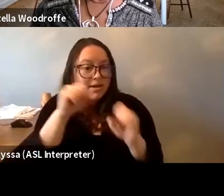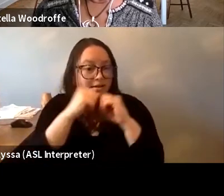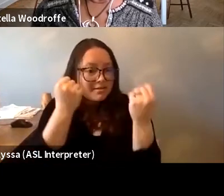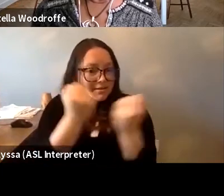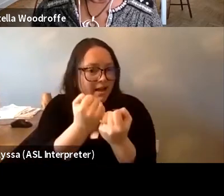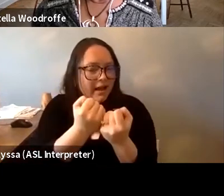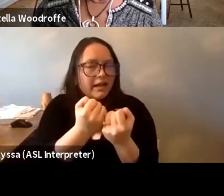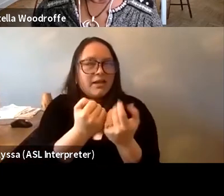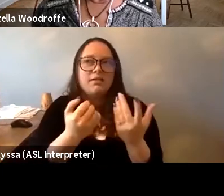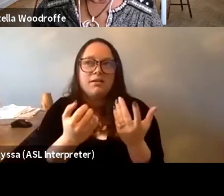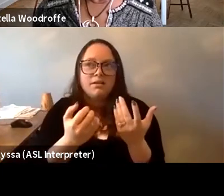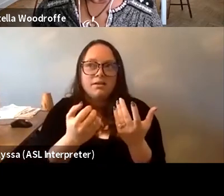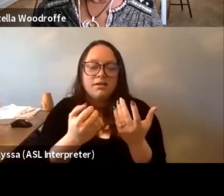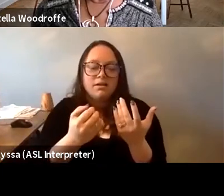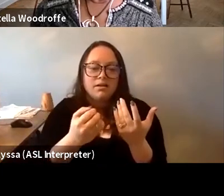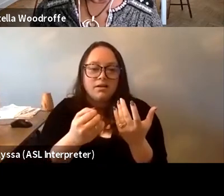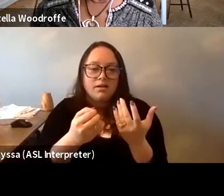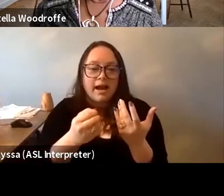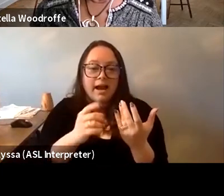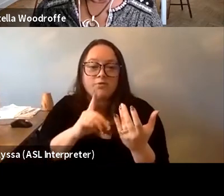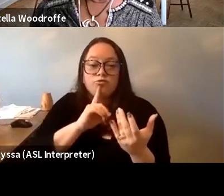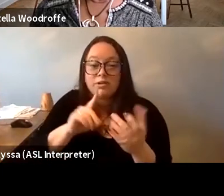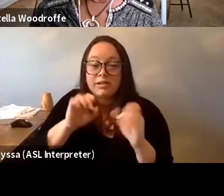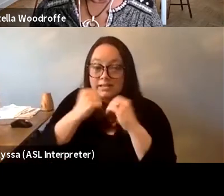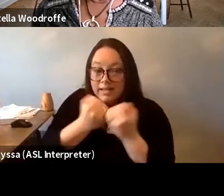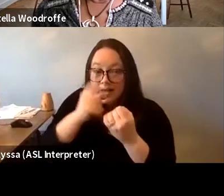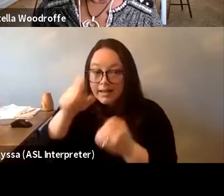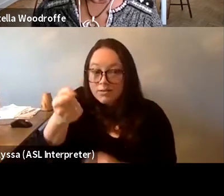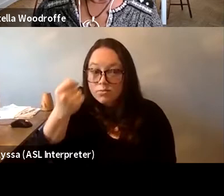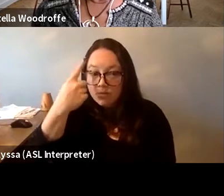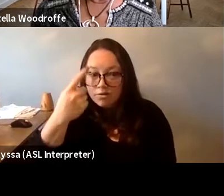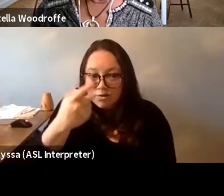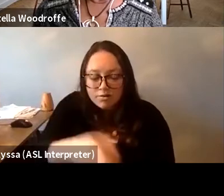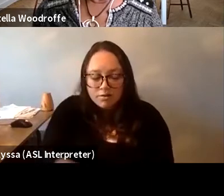convenient understanding, and it makes kind of sense how people